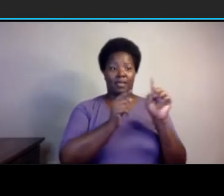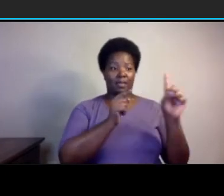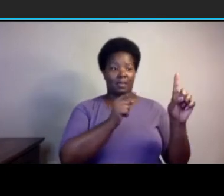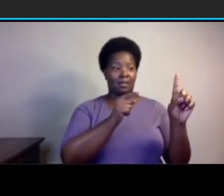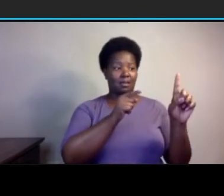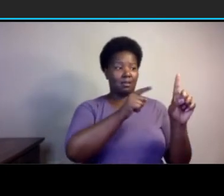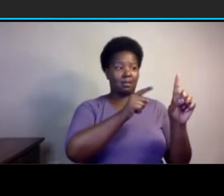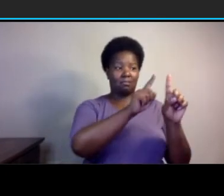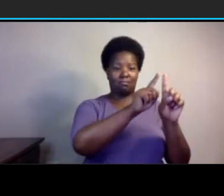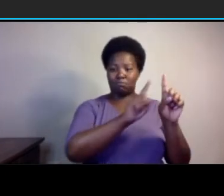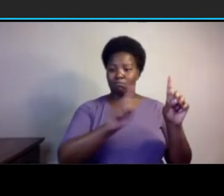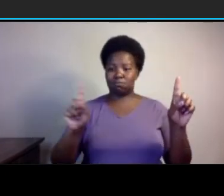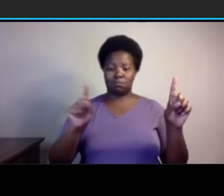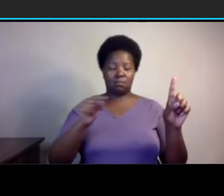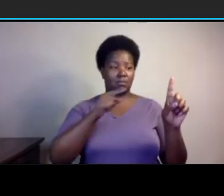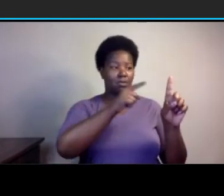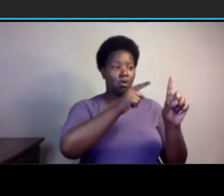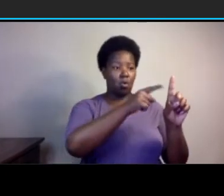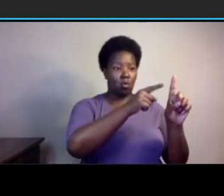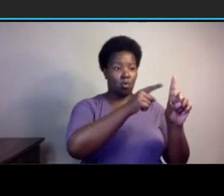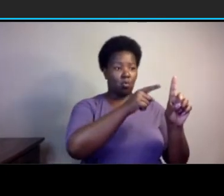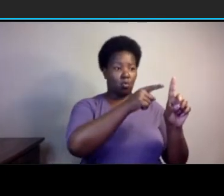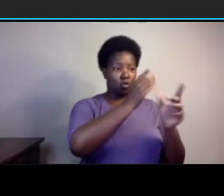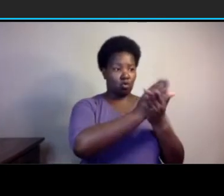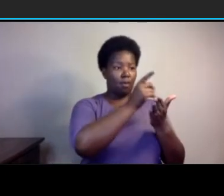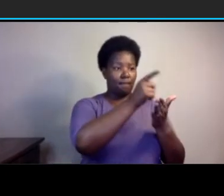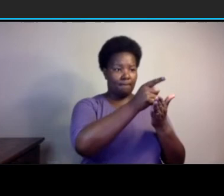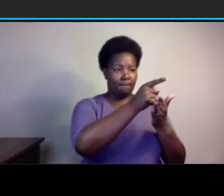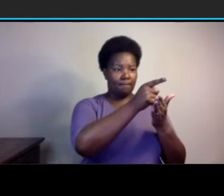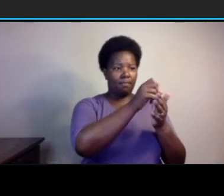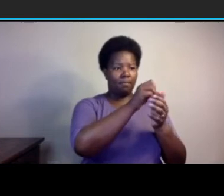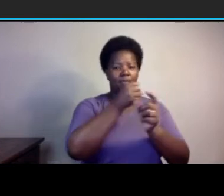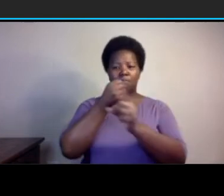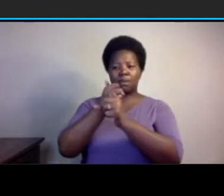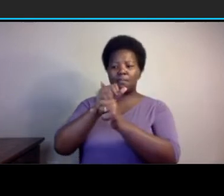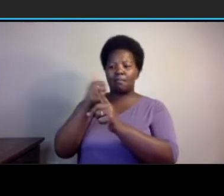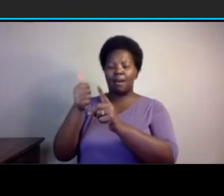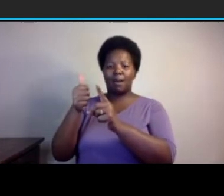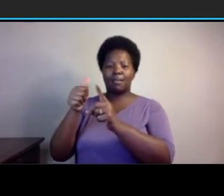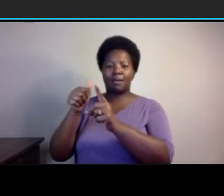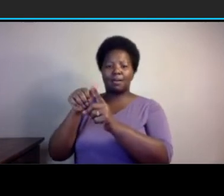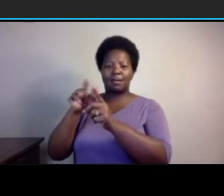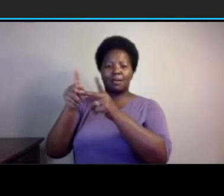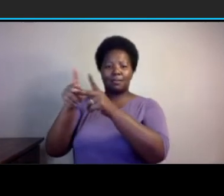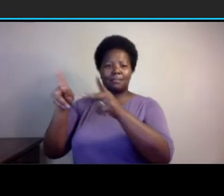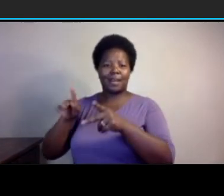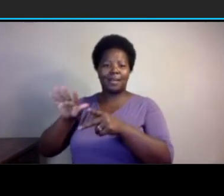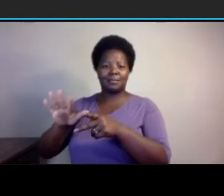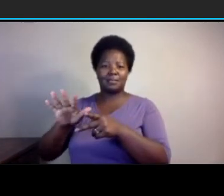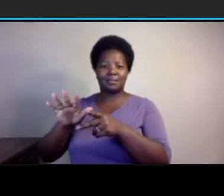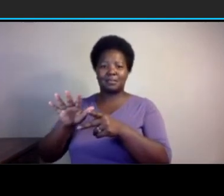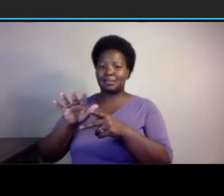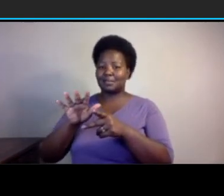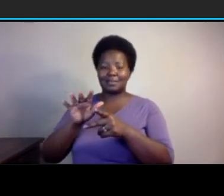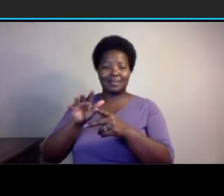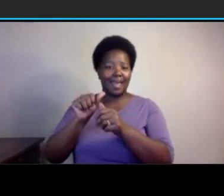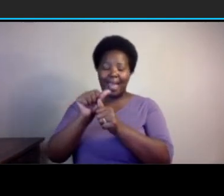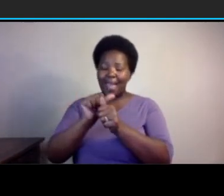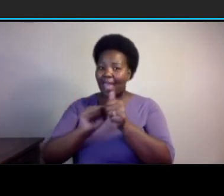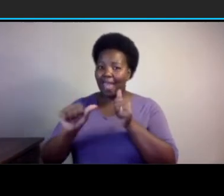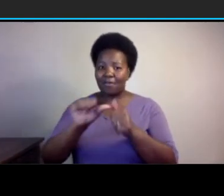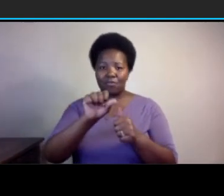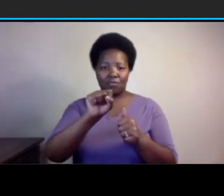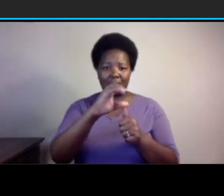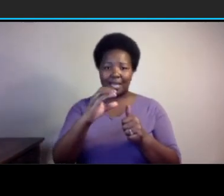you know it goes out from the other side so it has every second of any traffic signal has a major